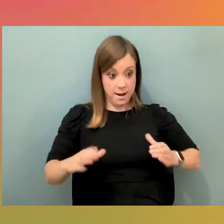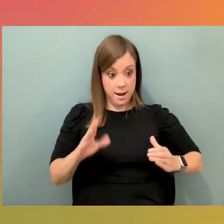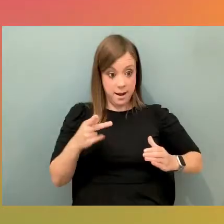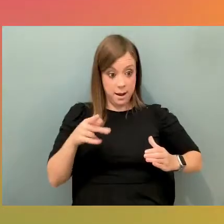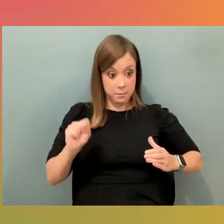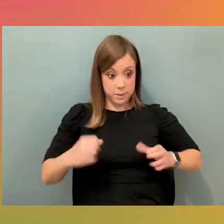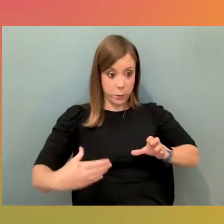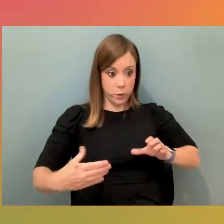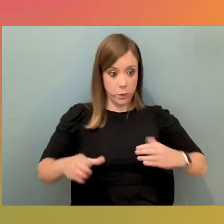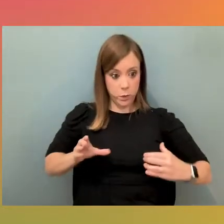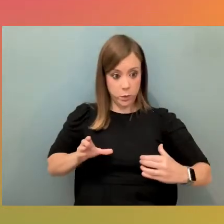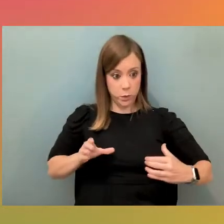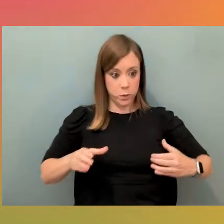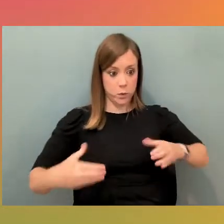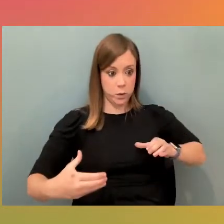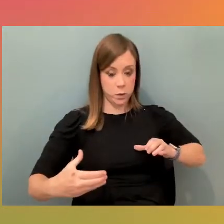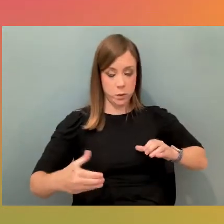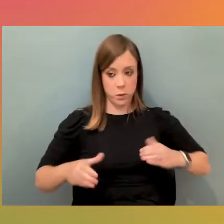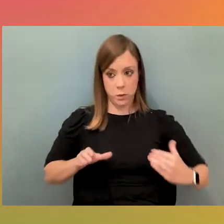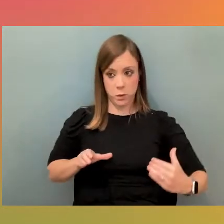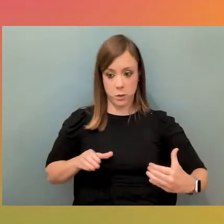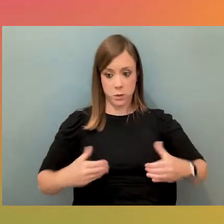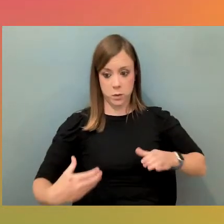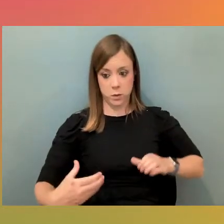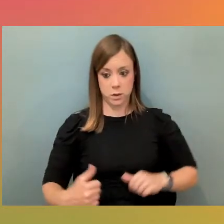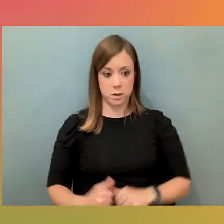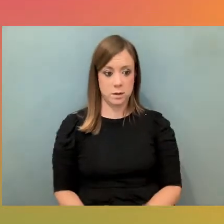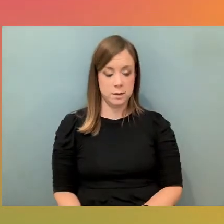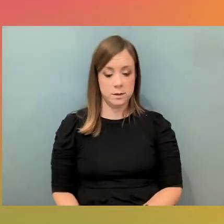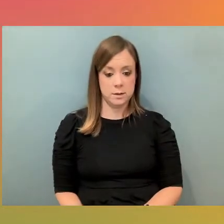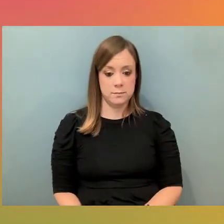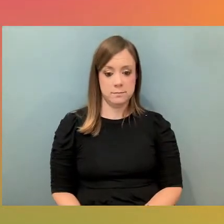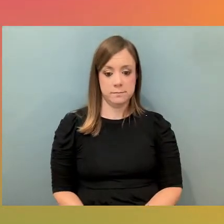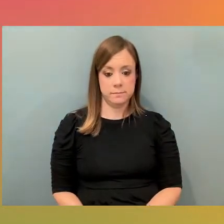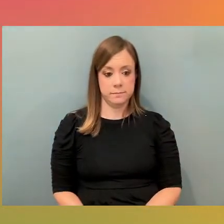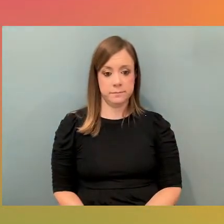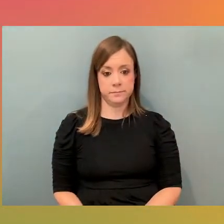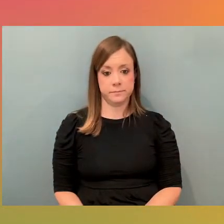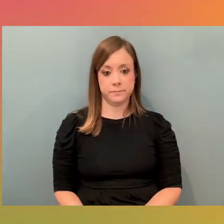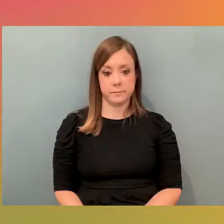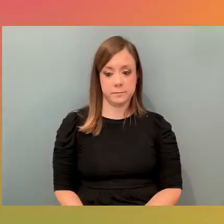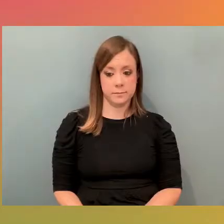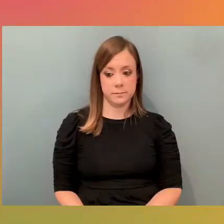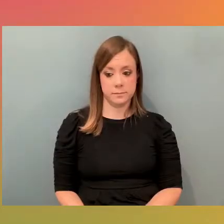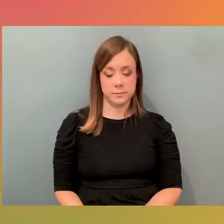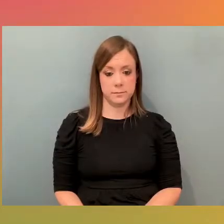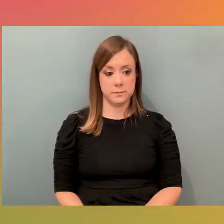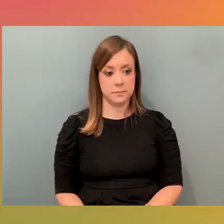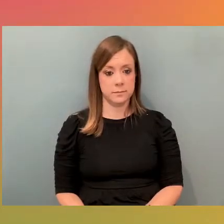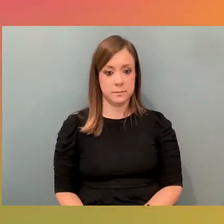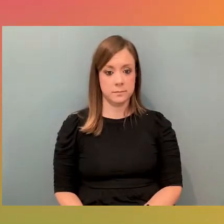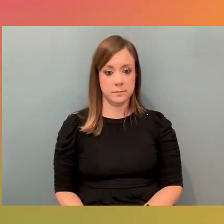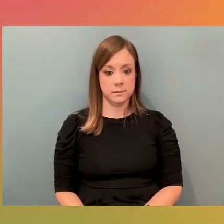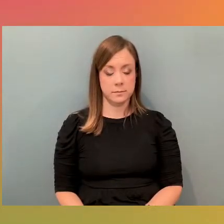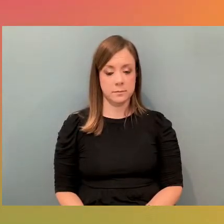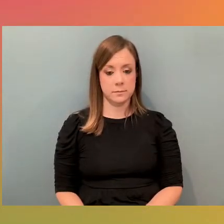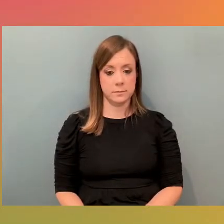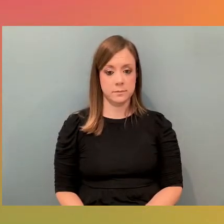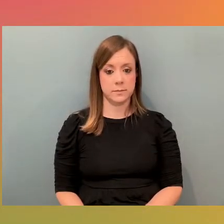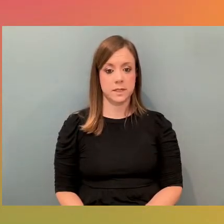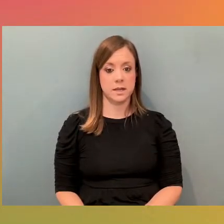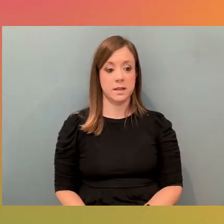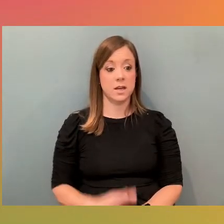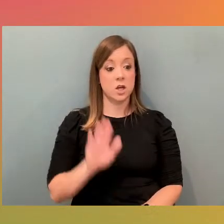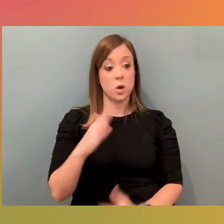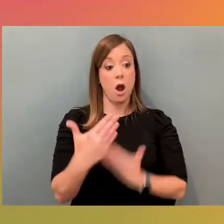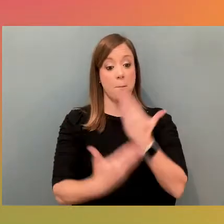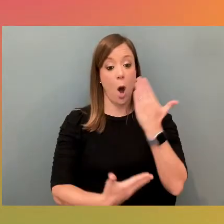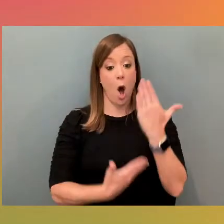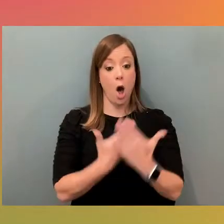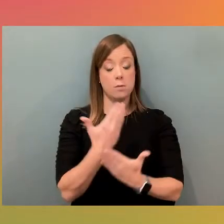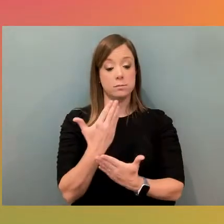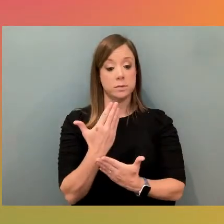REST THE FOREHEAD DOWN.